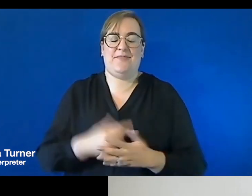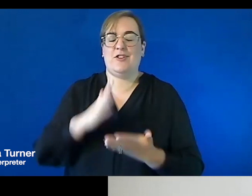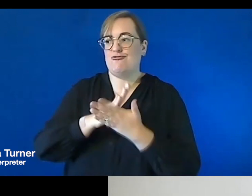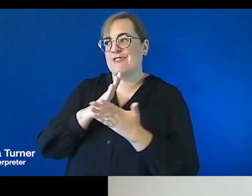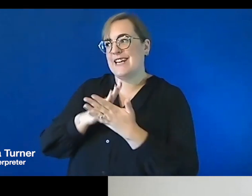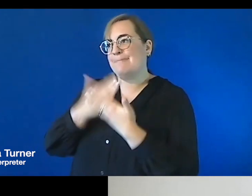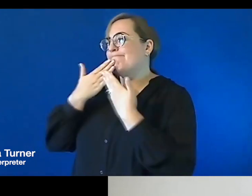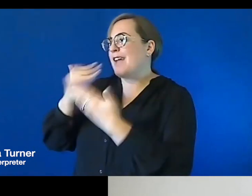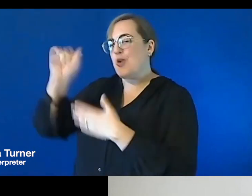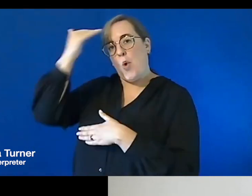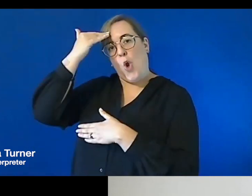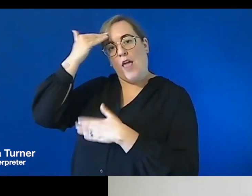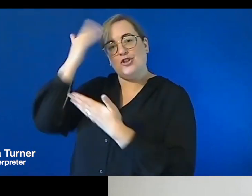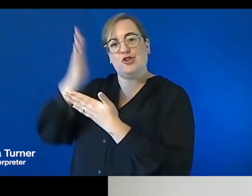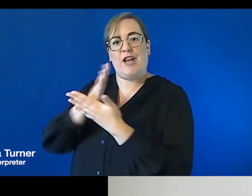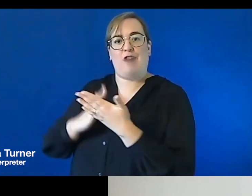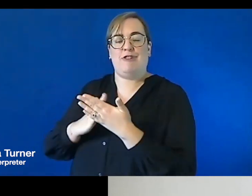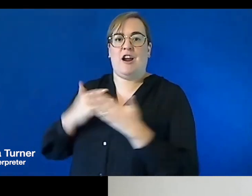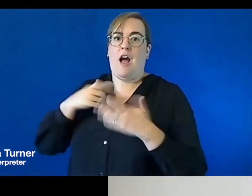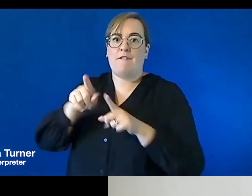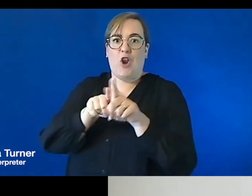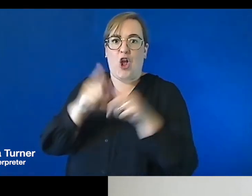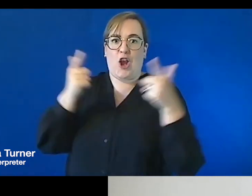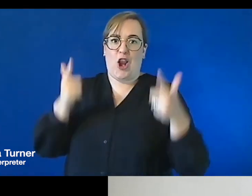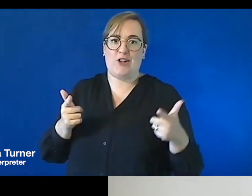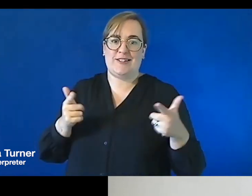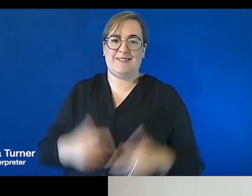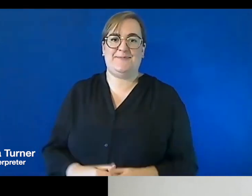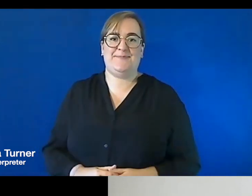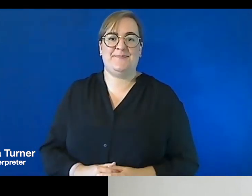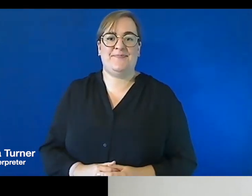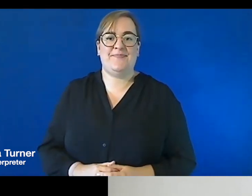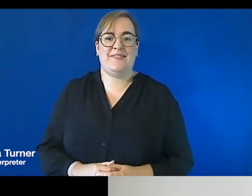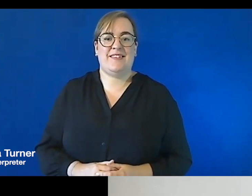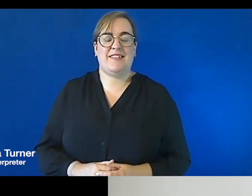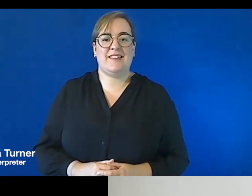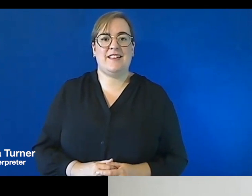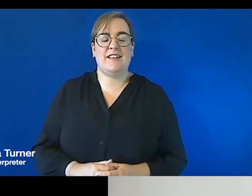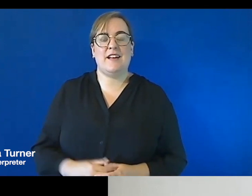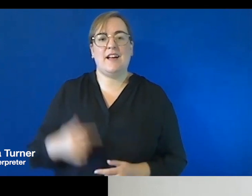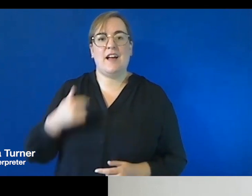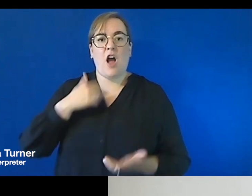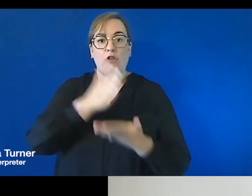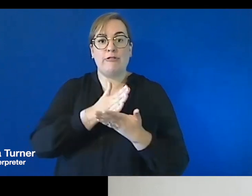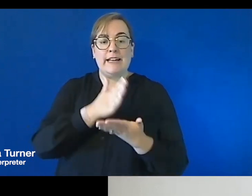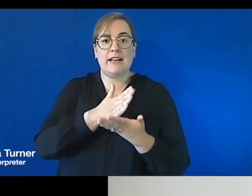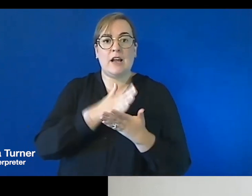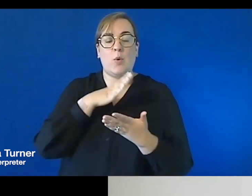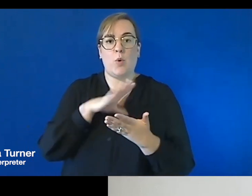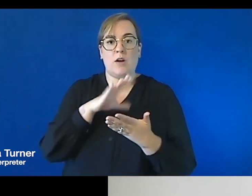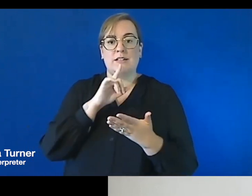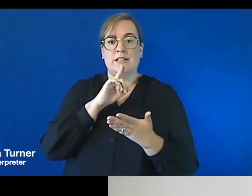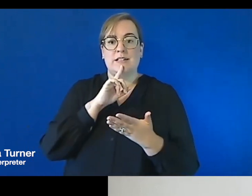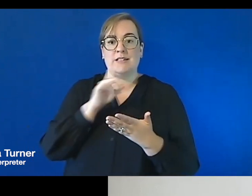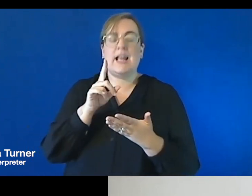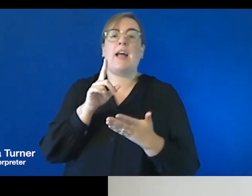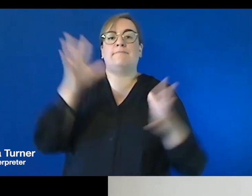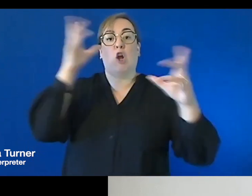thank you so much. I've learned a lot. I really will also want to touch base in conclusion the end